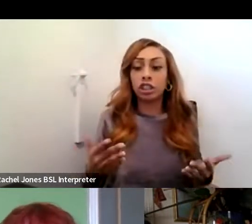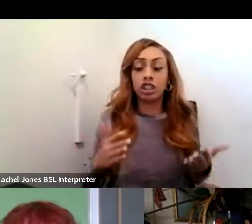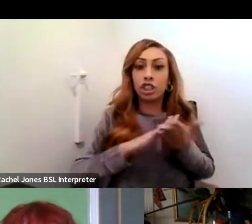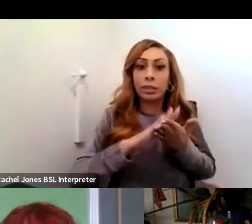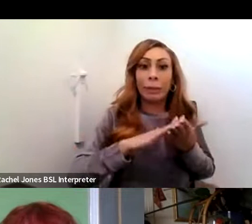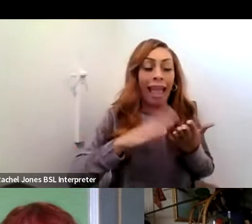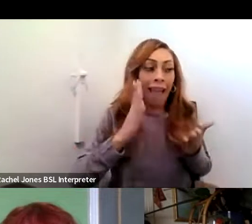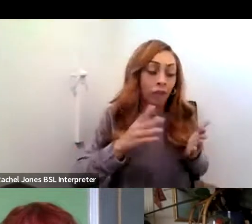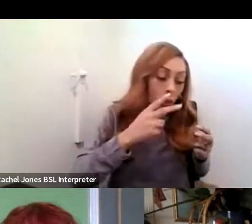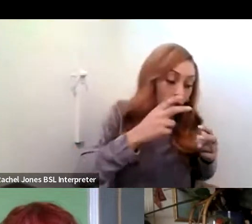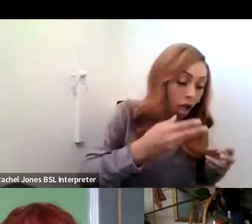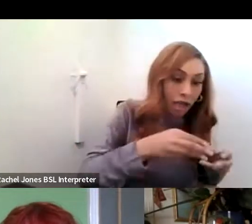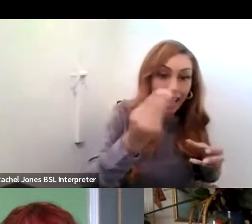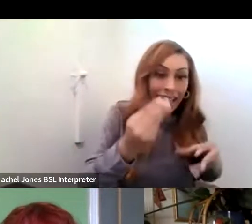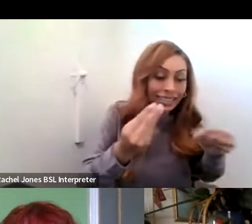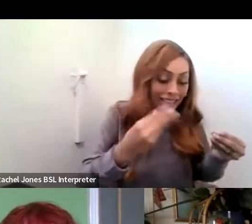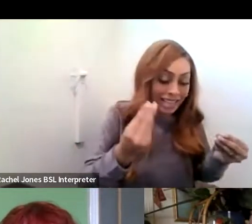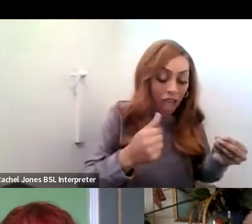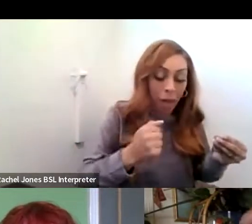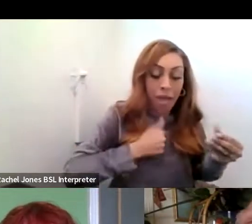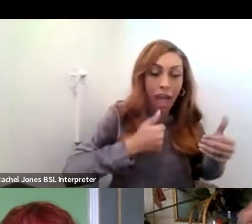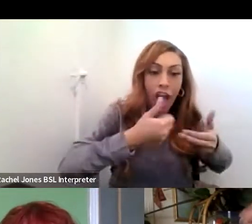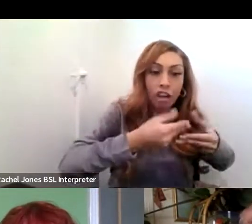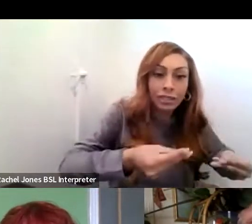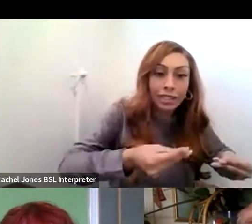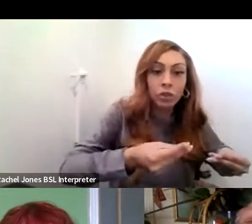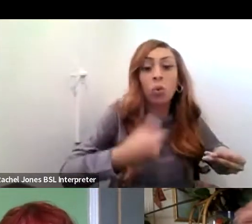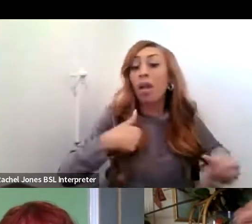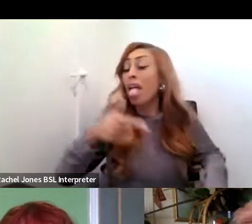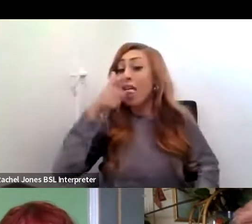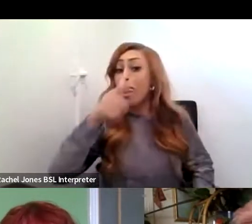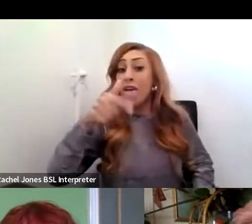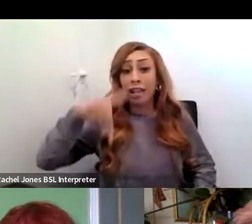to try and provide access, so we're very lucky in this country that that's available.